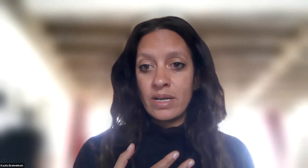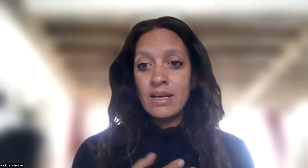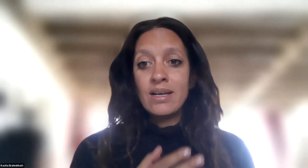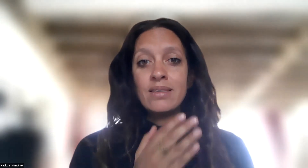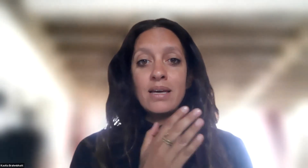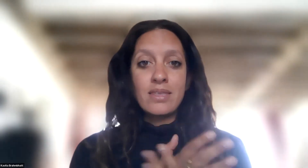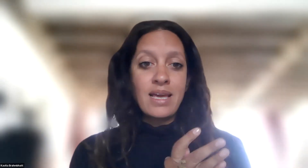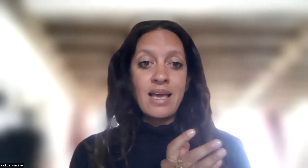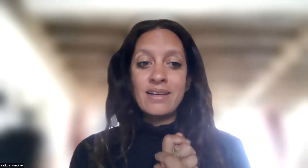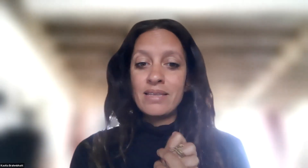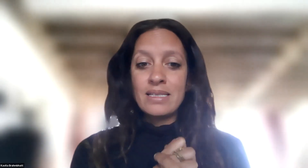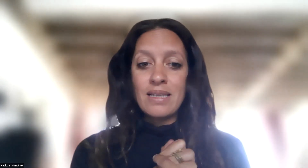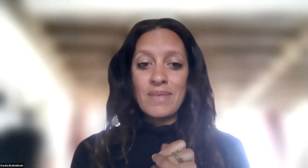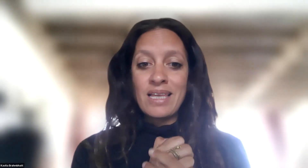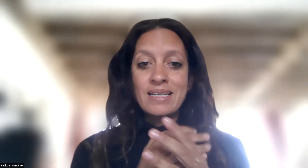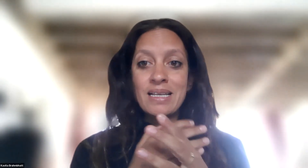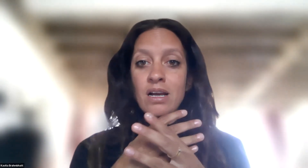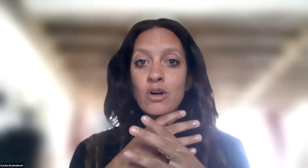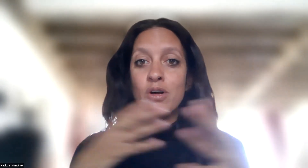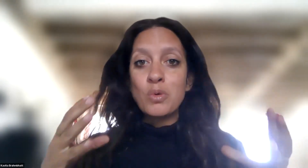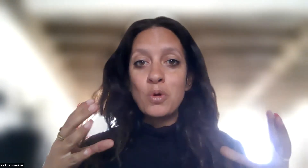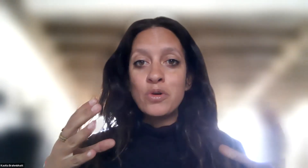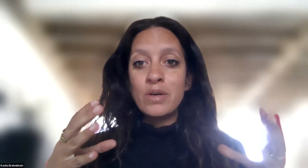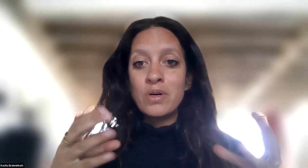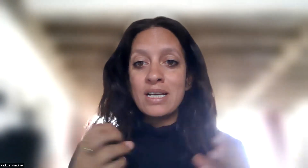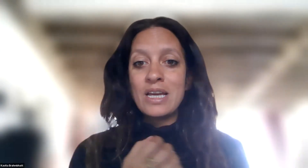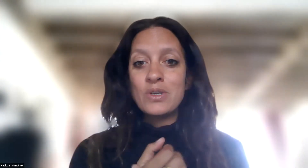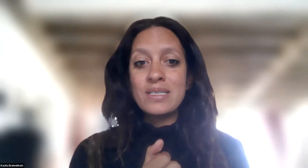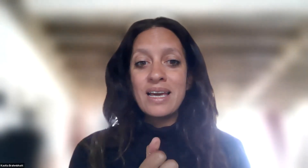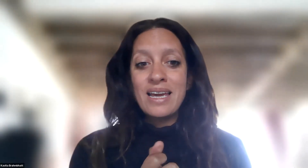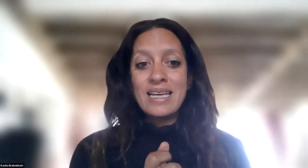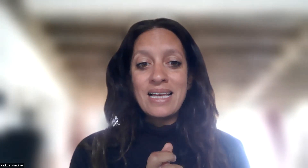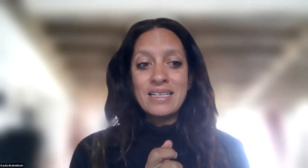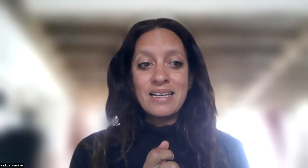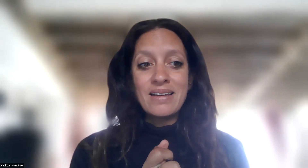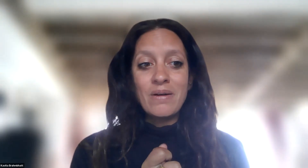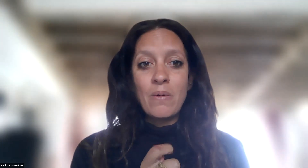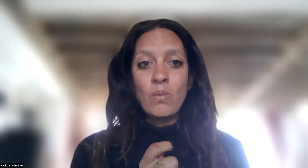offices to be able to self-reflect and see really whether this works for the kind of work that they're doing.